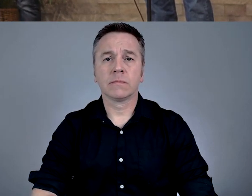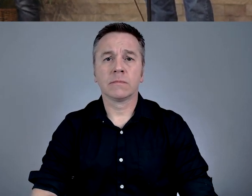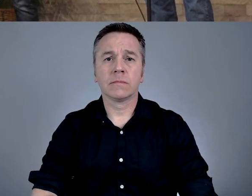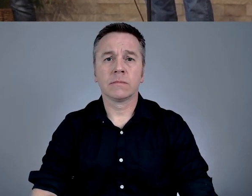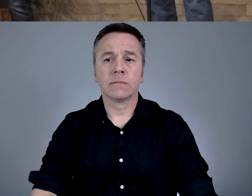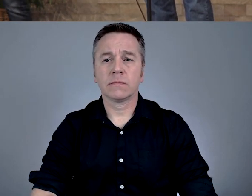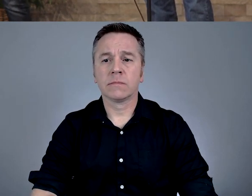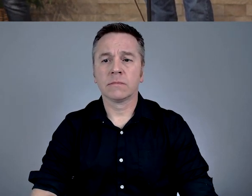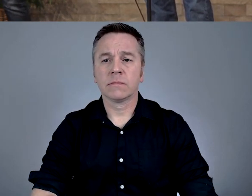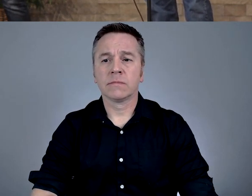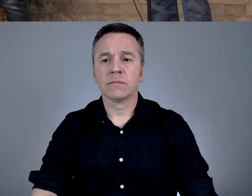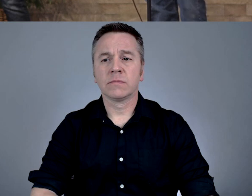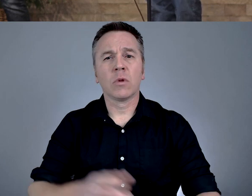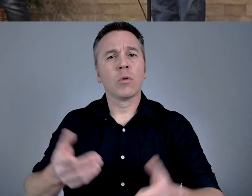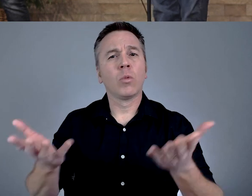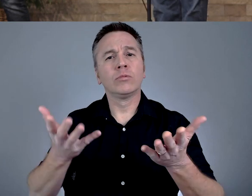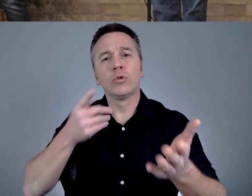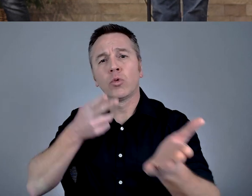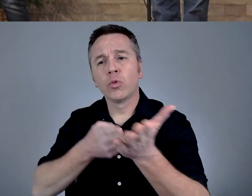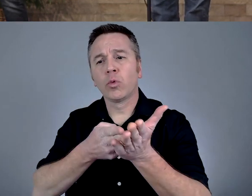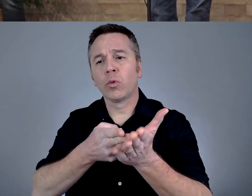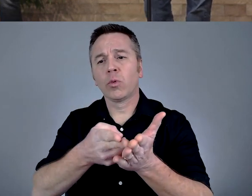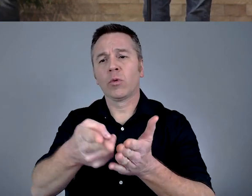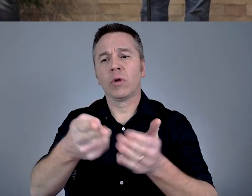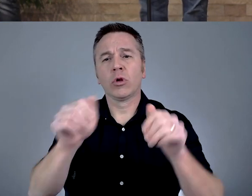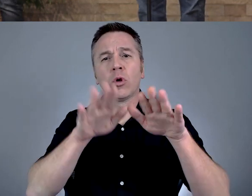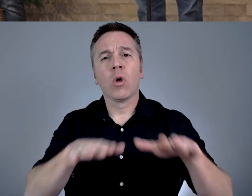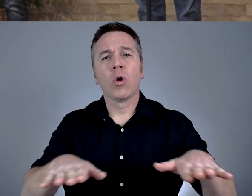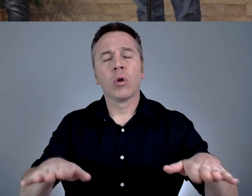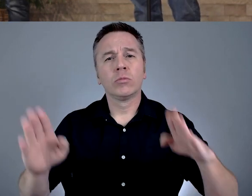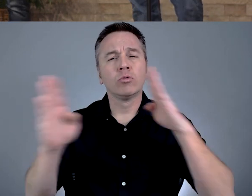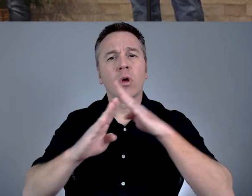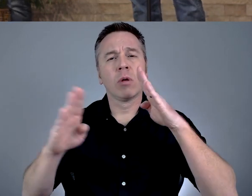What truth can calm the troubled soul?